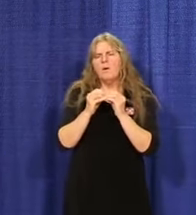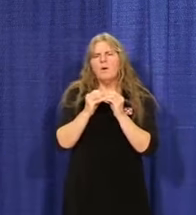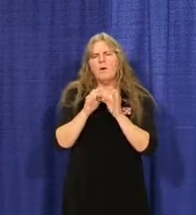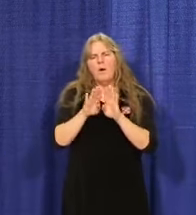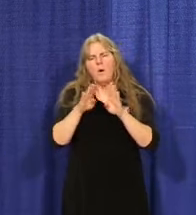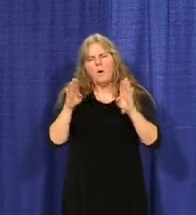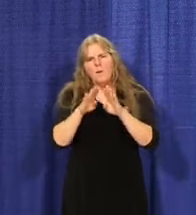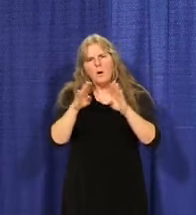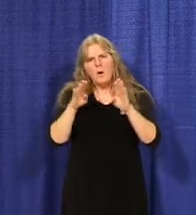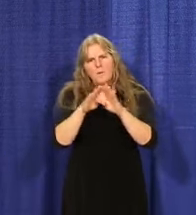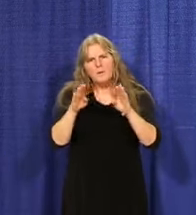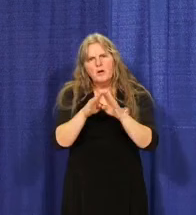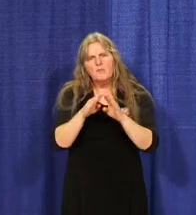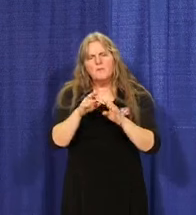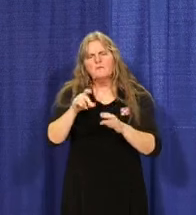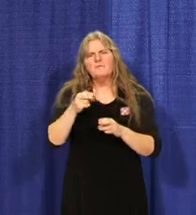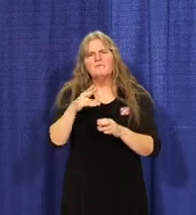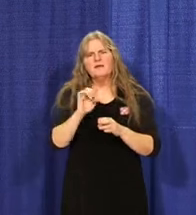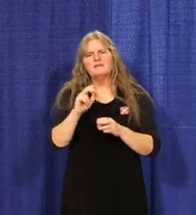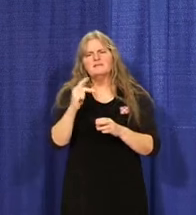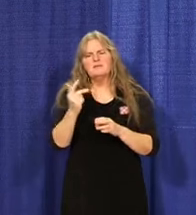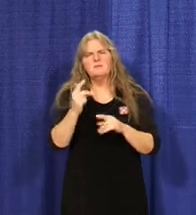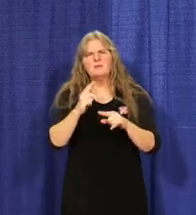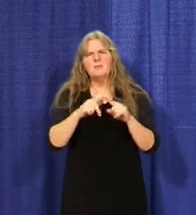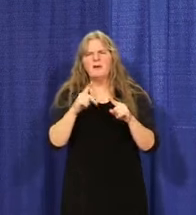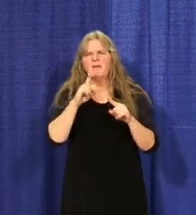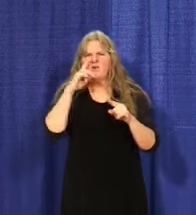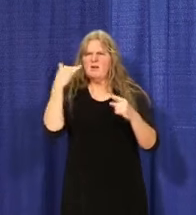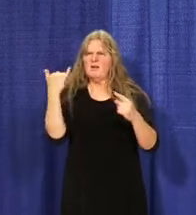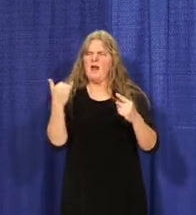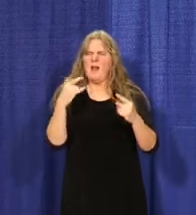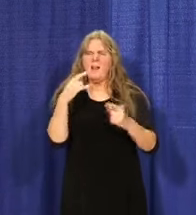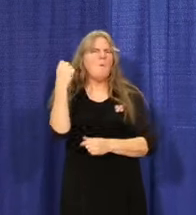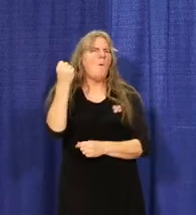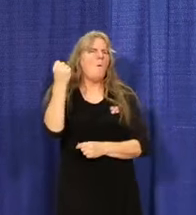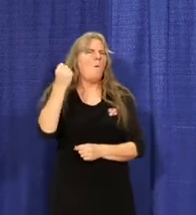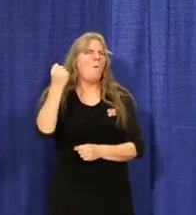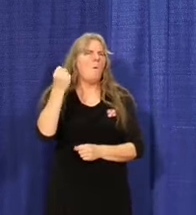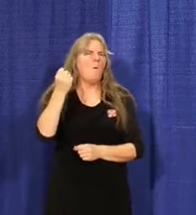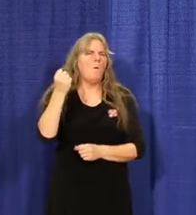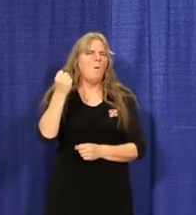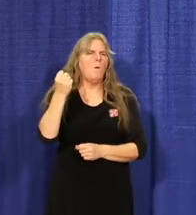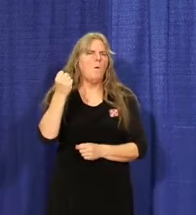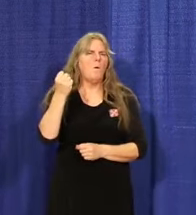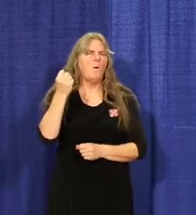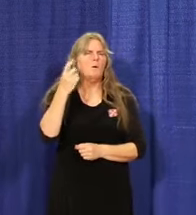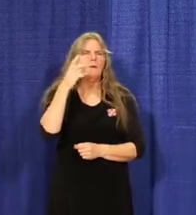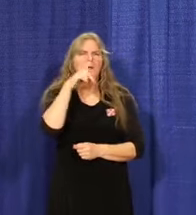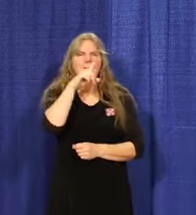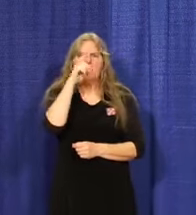But again, we are kind of in a holding pattern right now based upon the epidemiology in other regions.